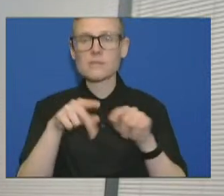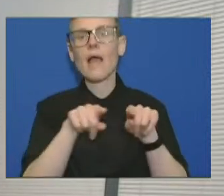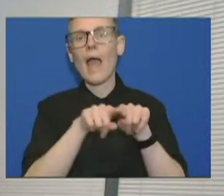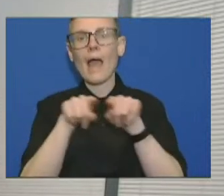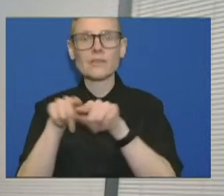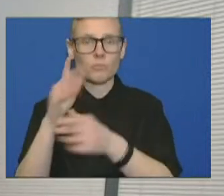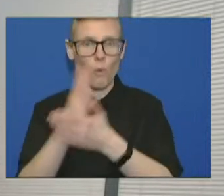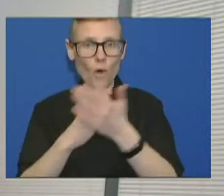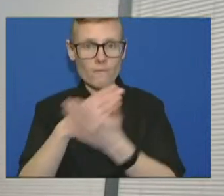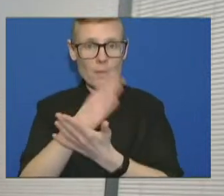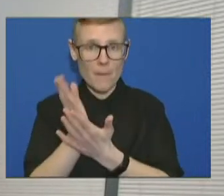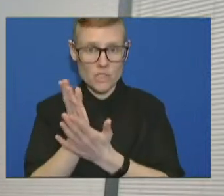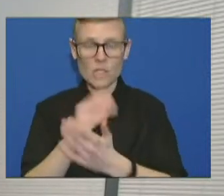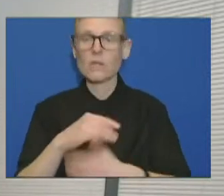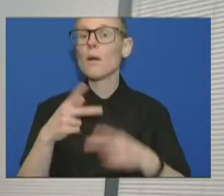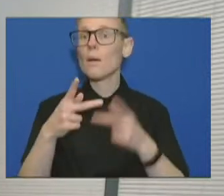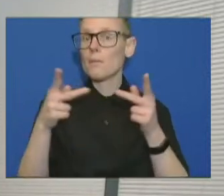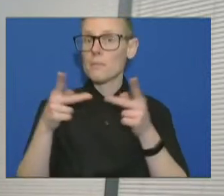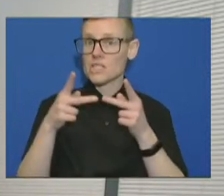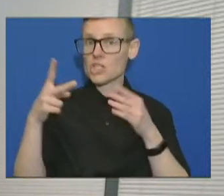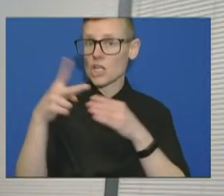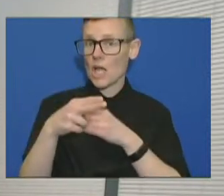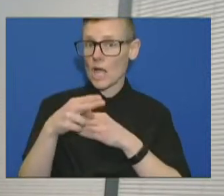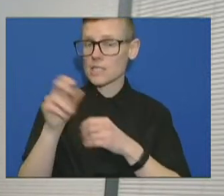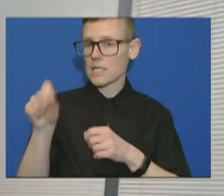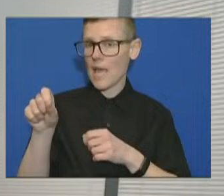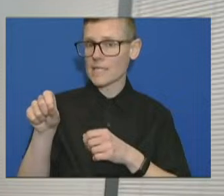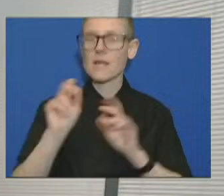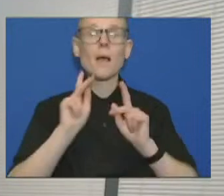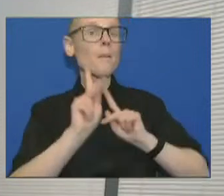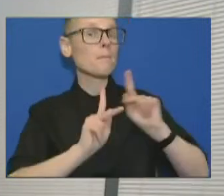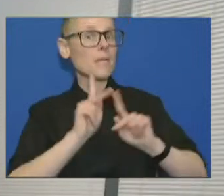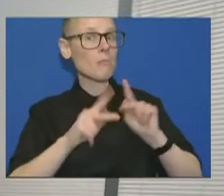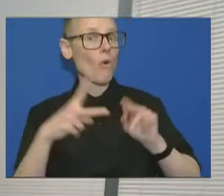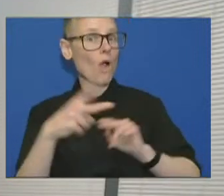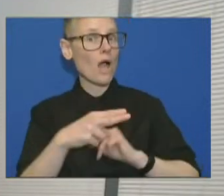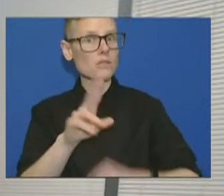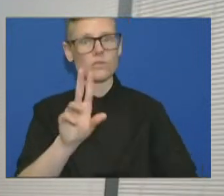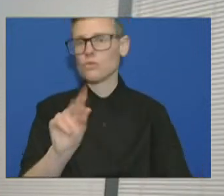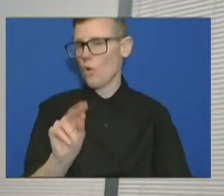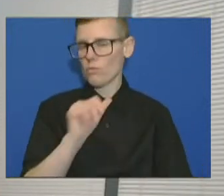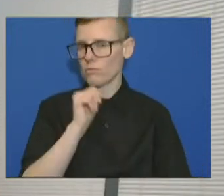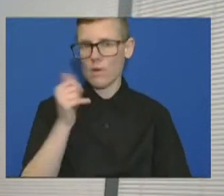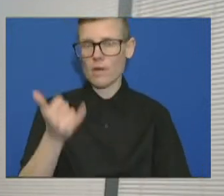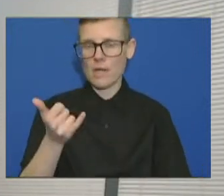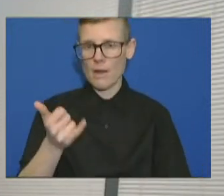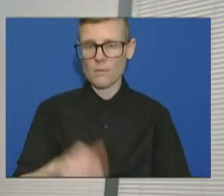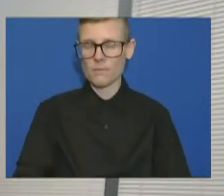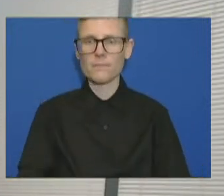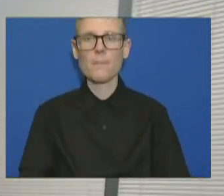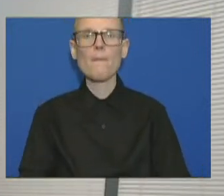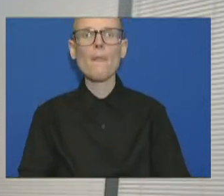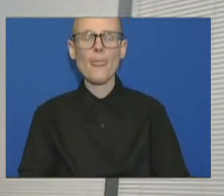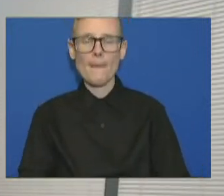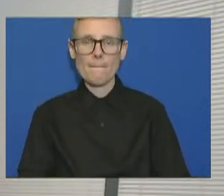there any M.C.P.S. Position cuts as part of the budget? Position